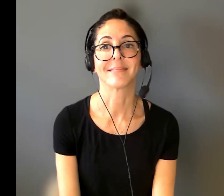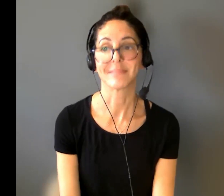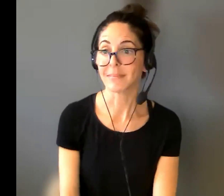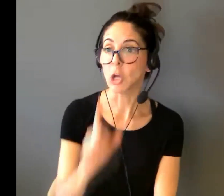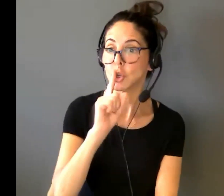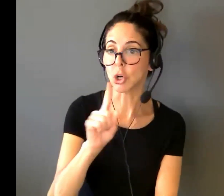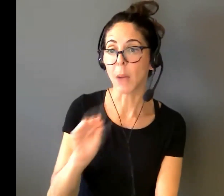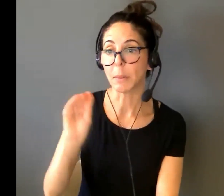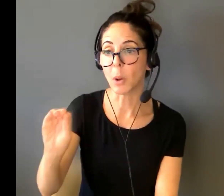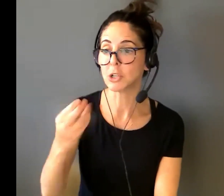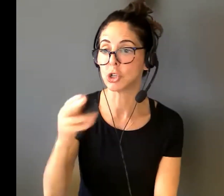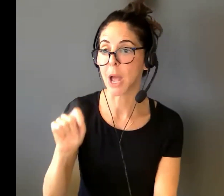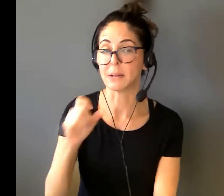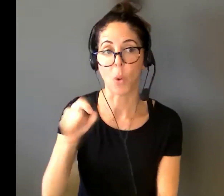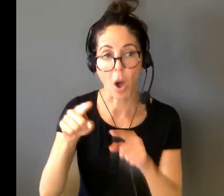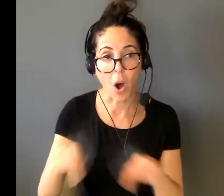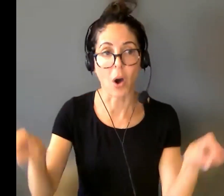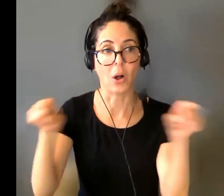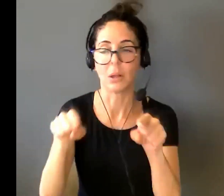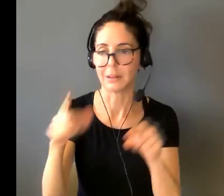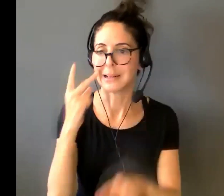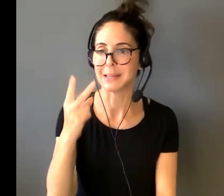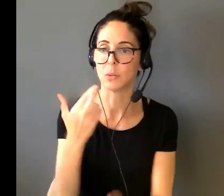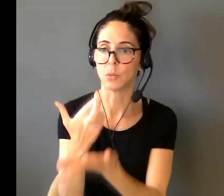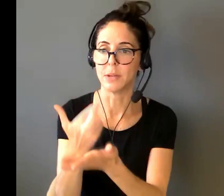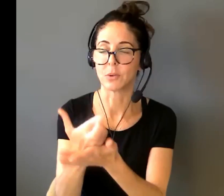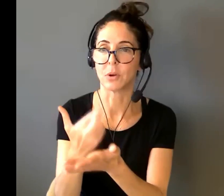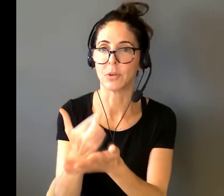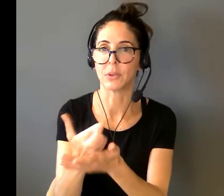the chat, so that everyone will have resource and the other few resources that I mentioned.